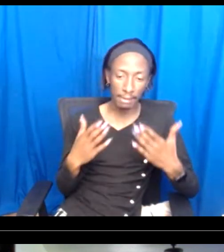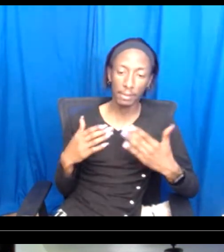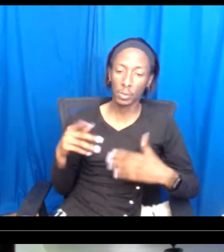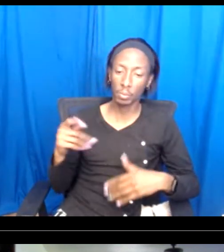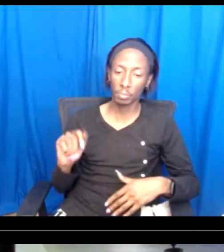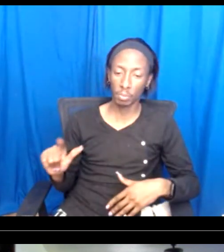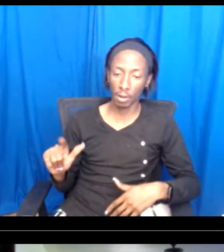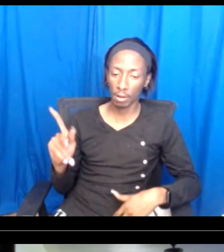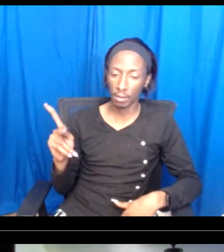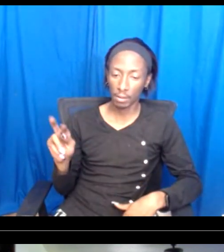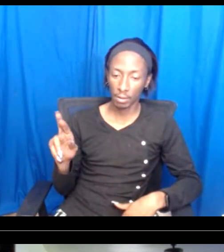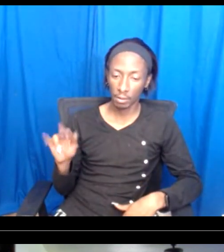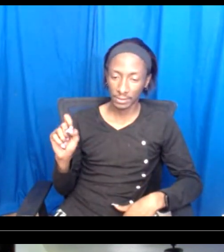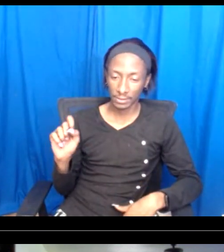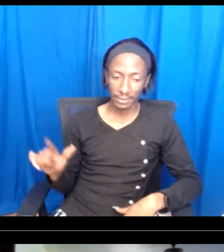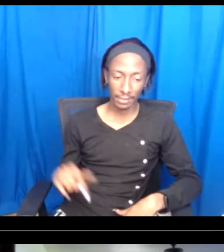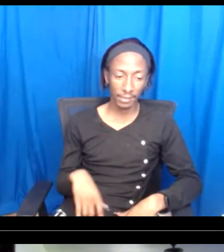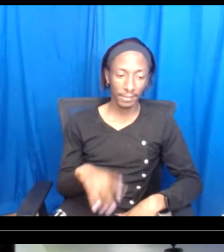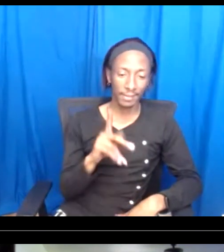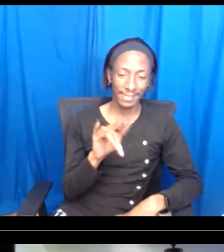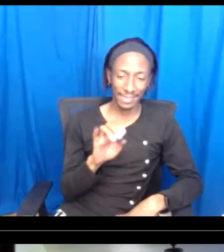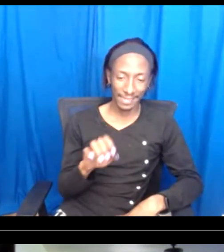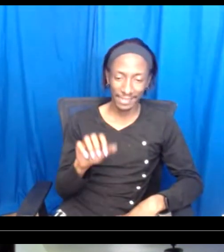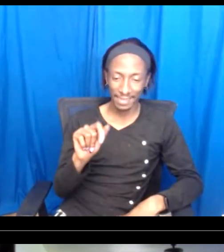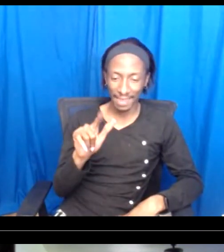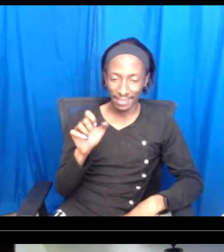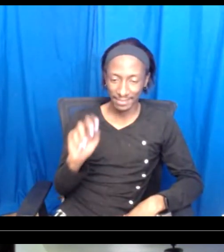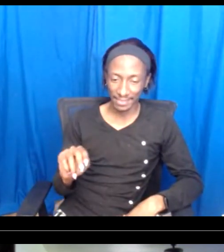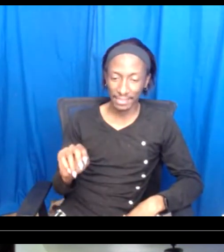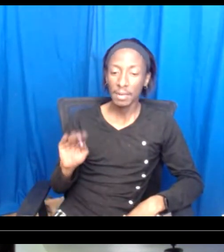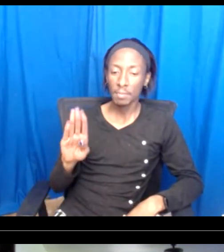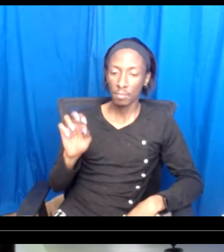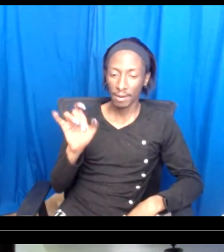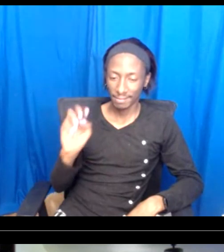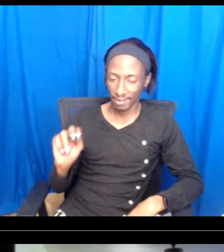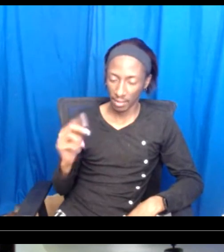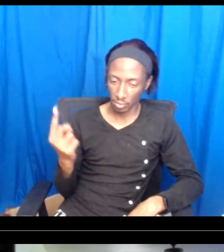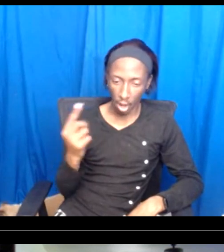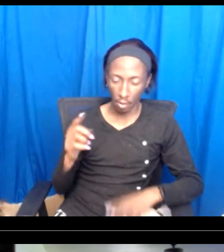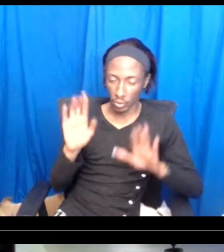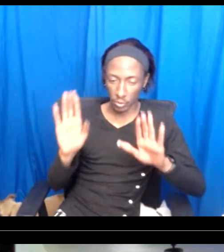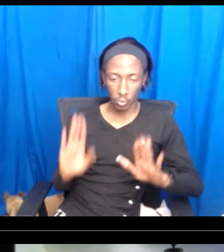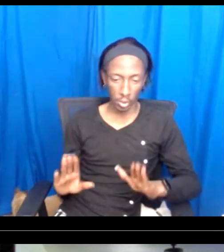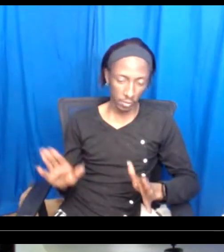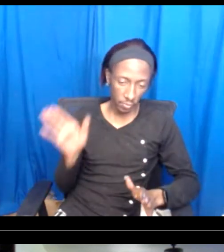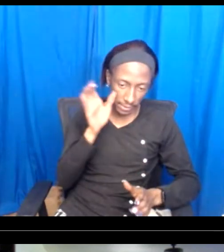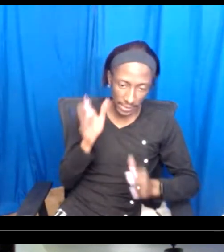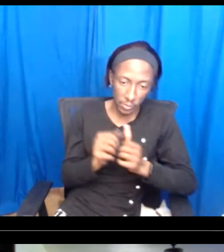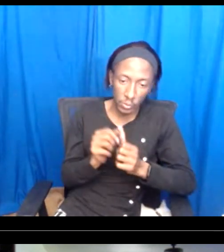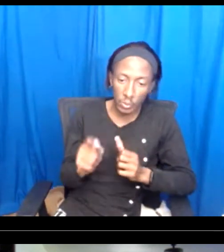Thank you Katie, Allison, Jennifer and Brandon. Always amazing to hear from you. Again, I encourage you if you were really interested